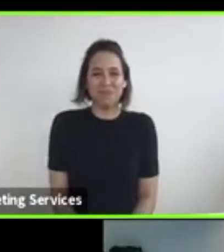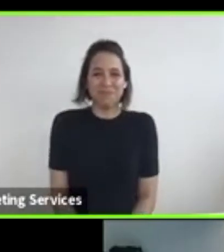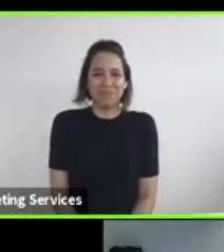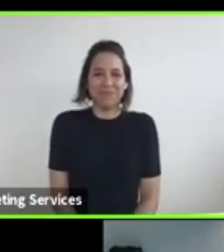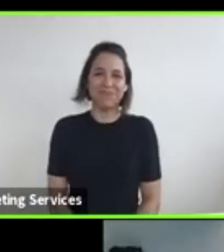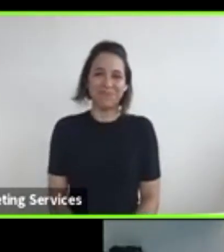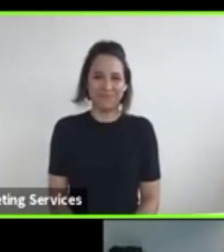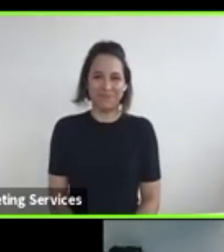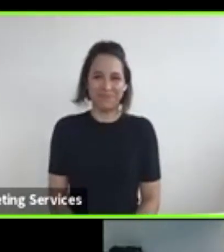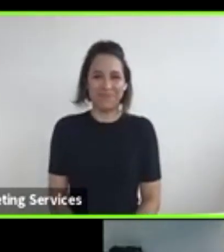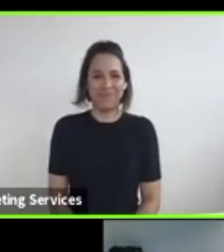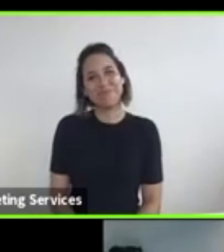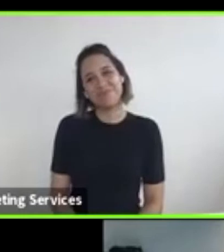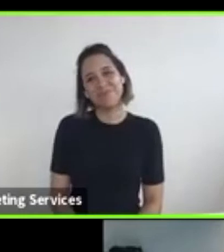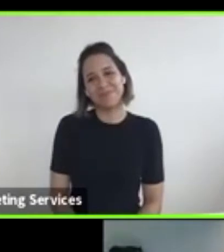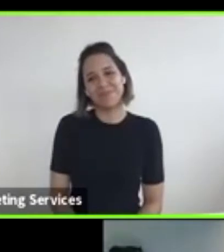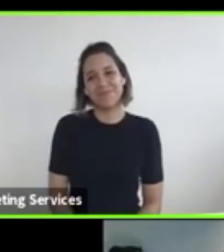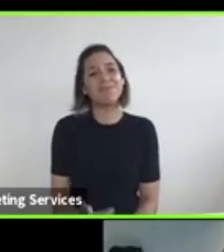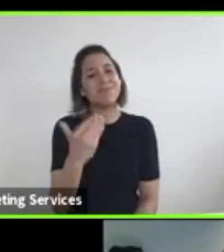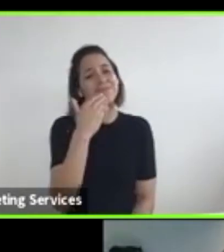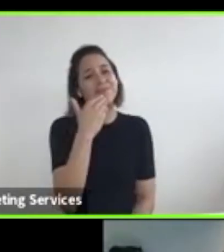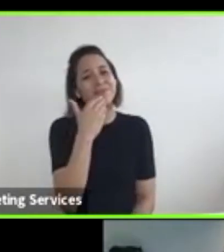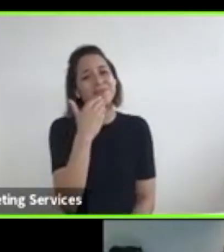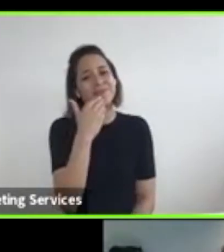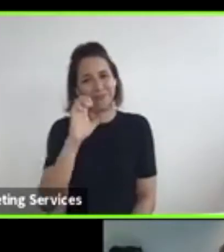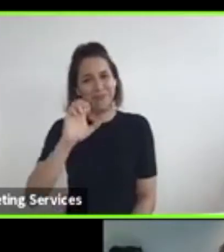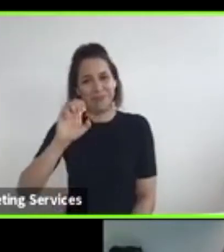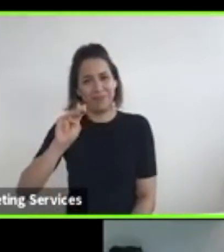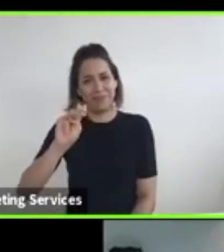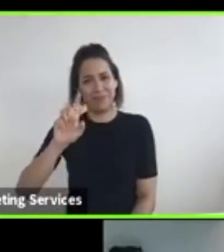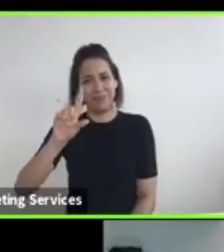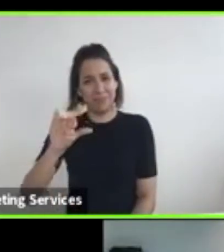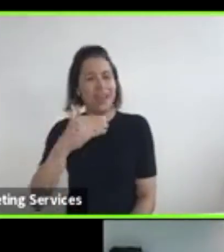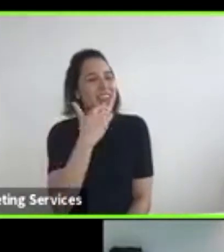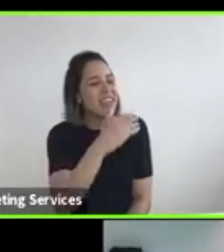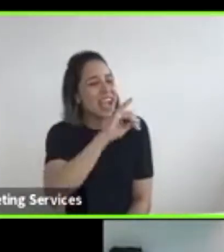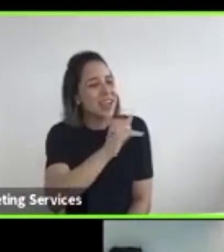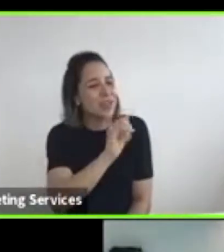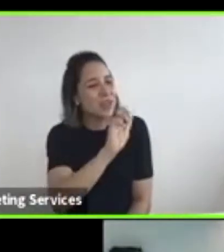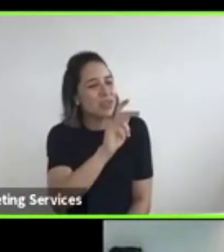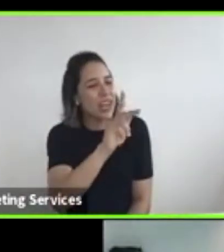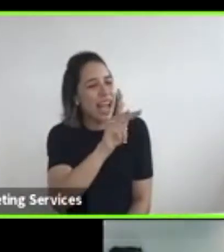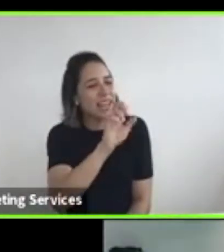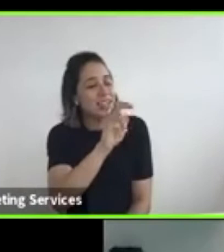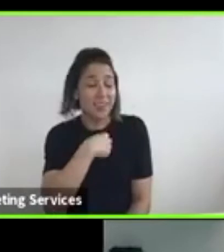(EMILY): THANK YOU JACKSON, AND I DID FIND YOUR VIDEO, YOU LOOK REALLY GOOD.